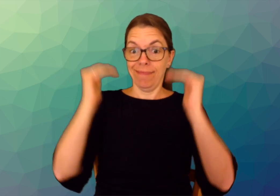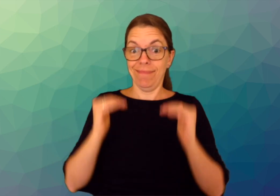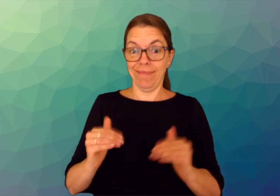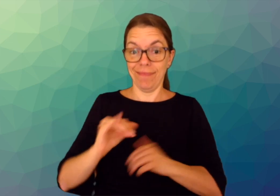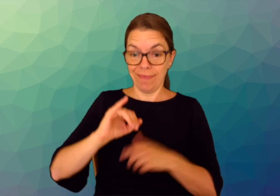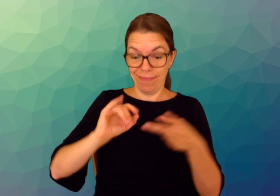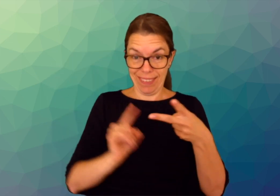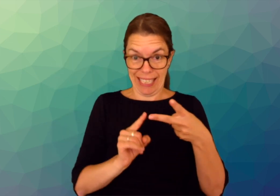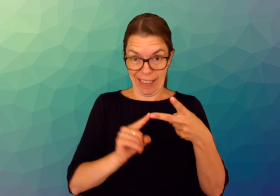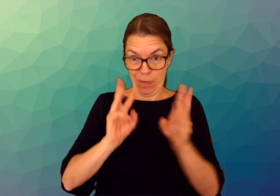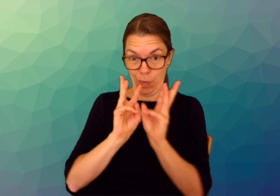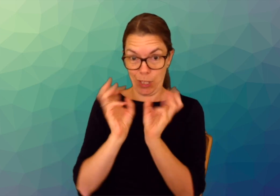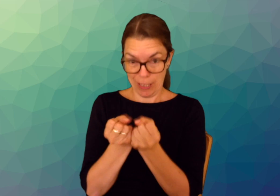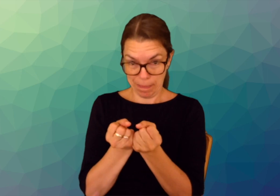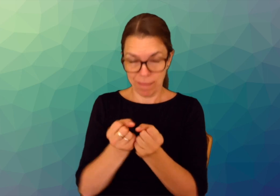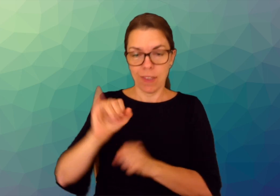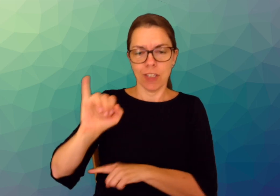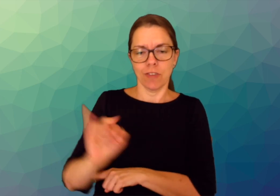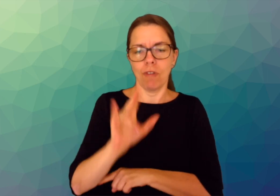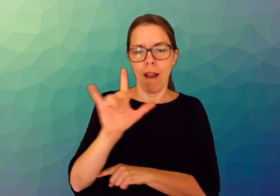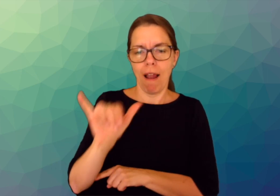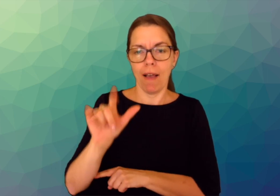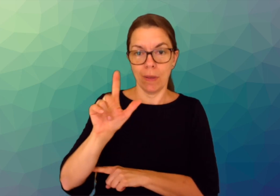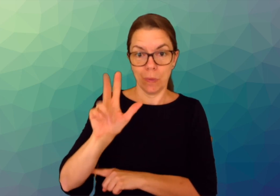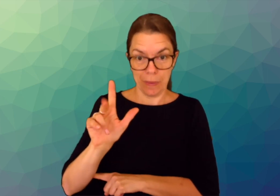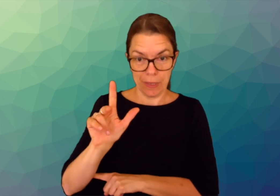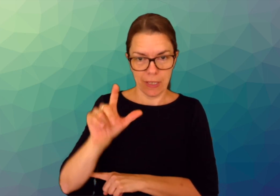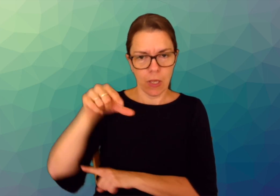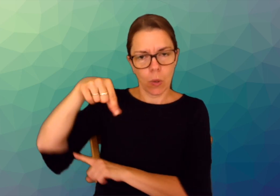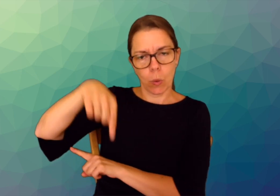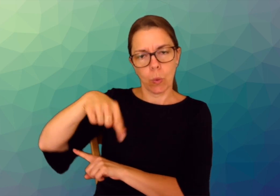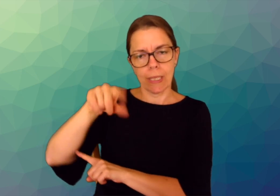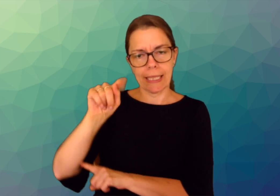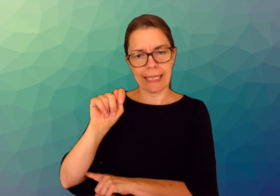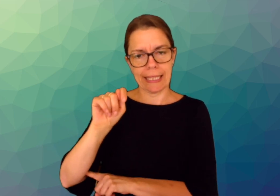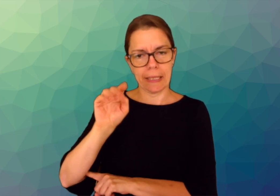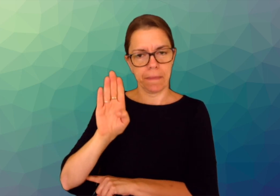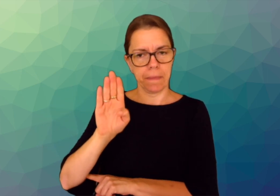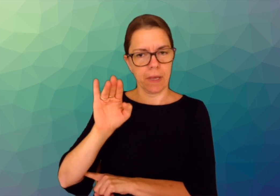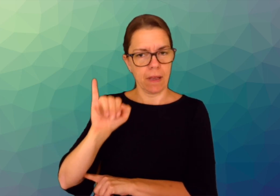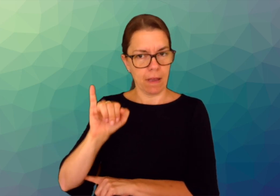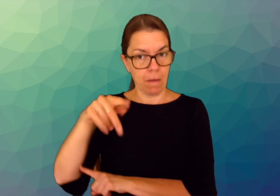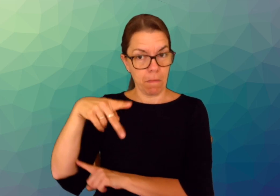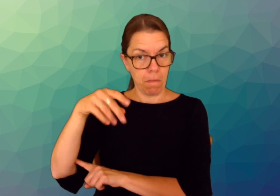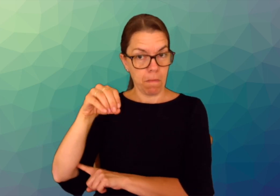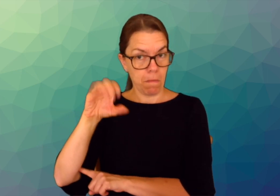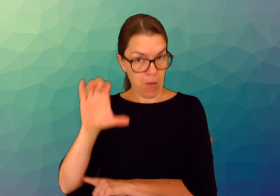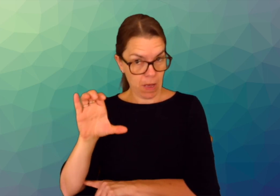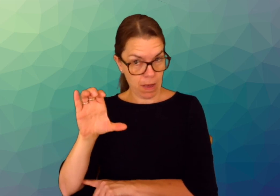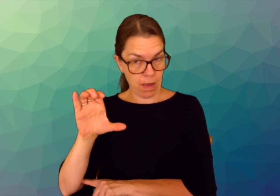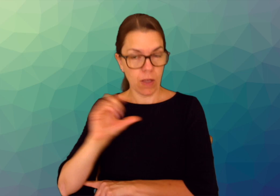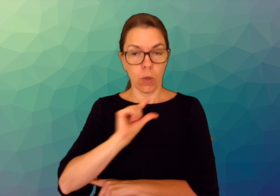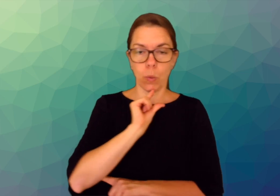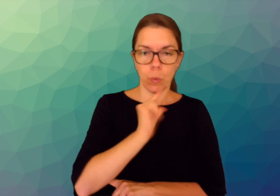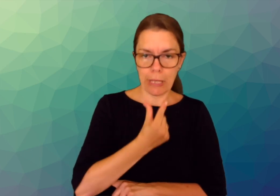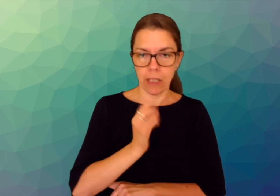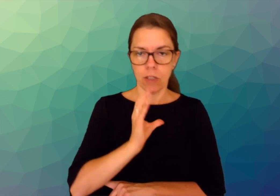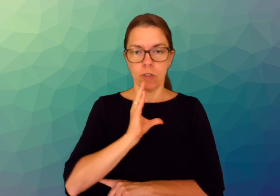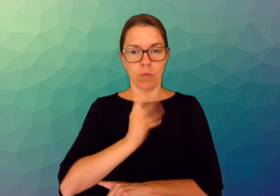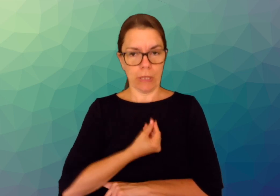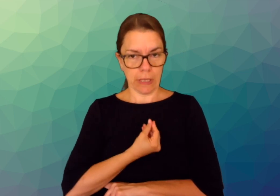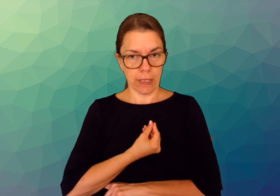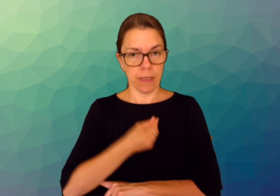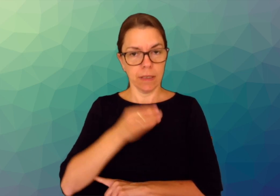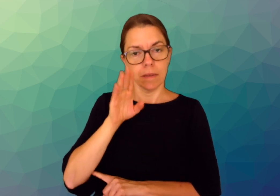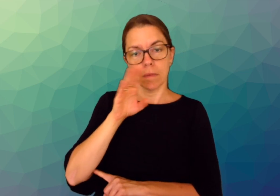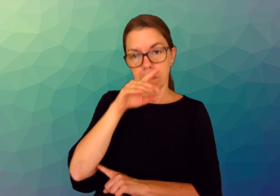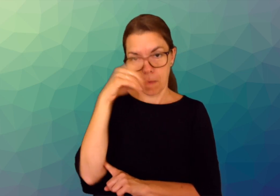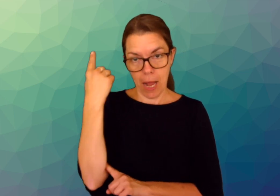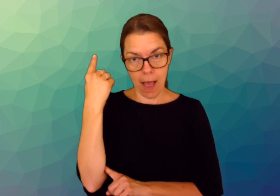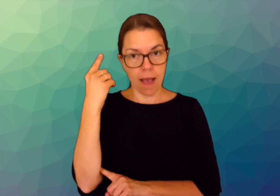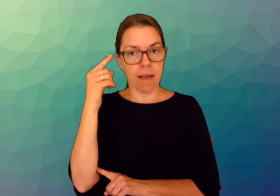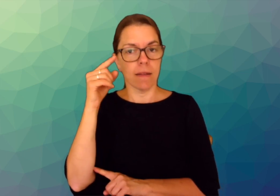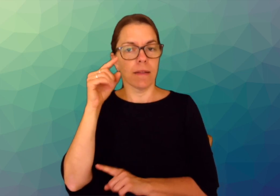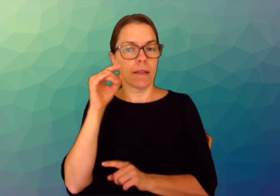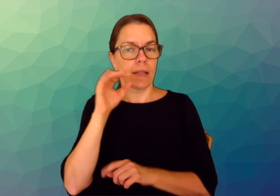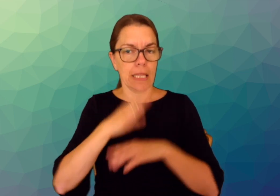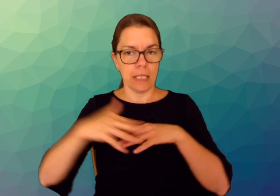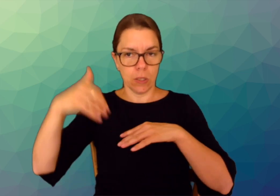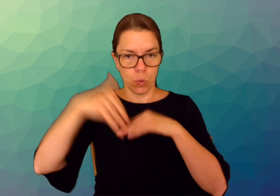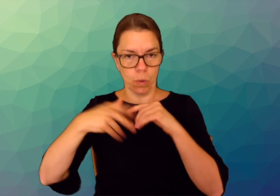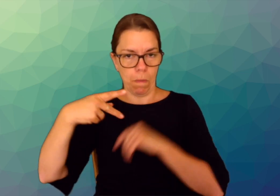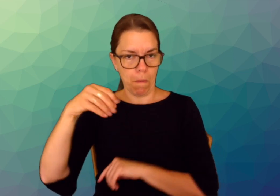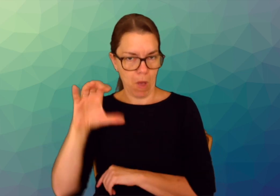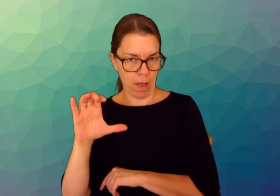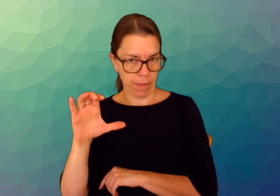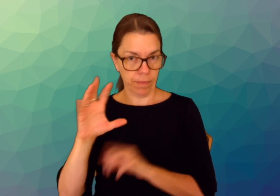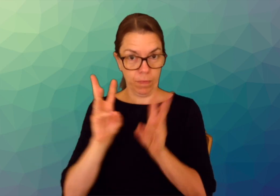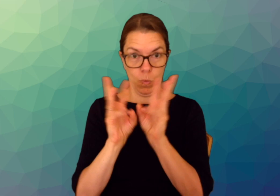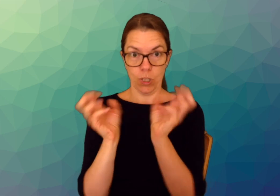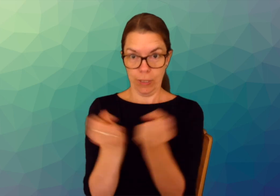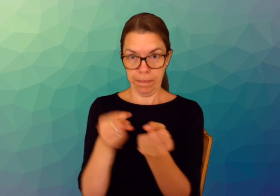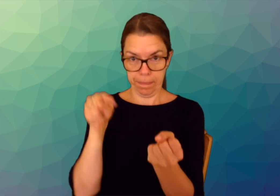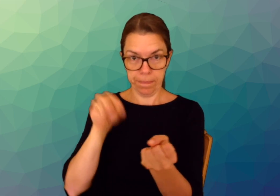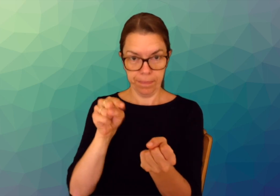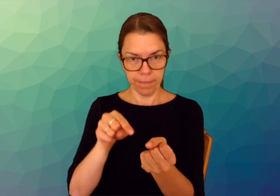The second workshop, QTBIPOC (Queer, Trans, Black, Indigenous, People of Colour), will take place on July 23.